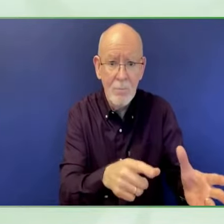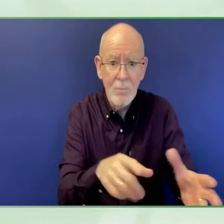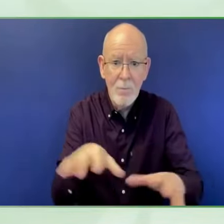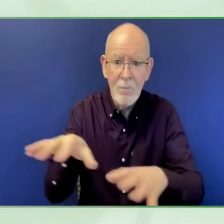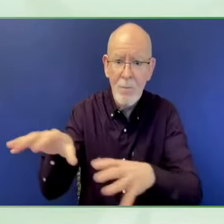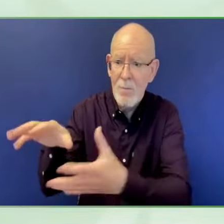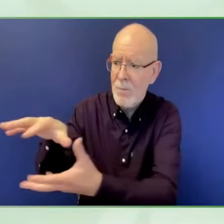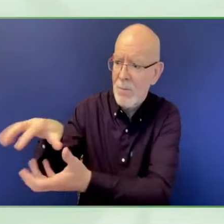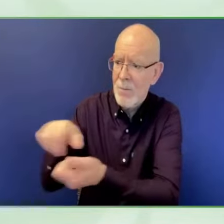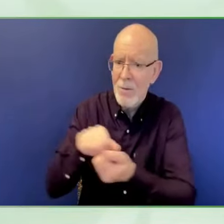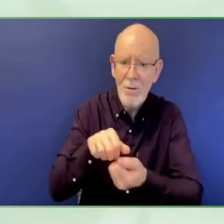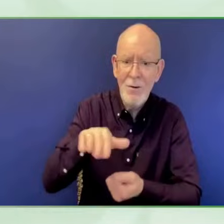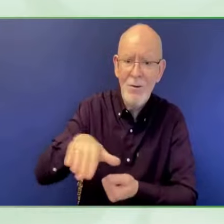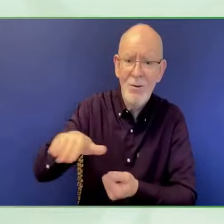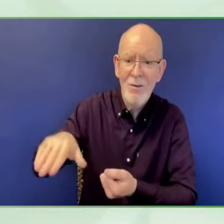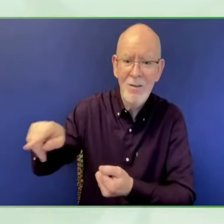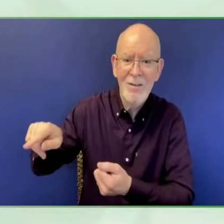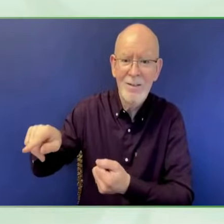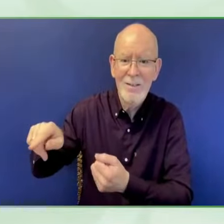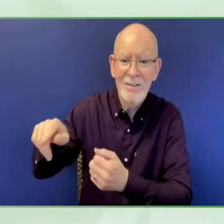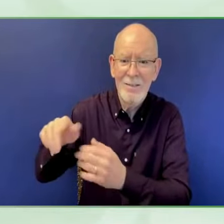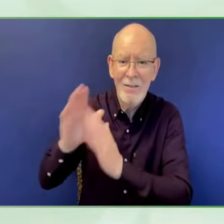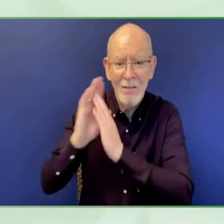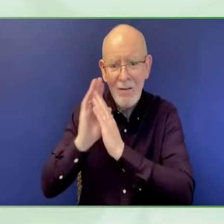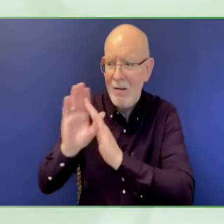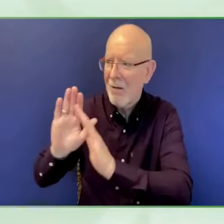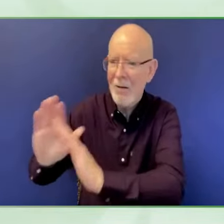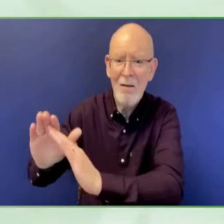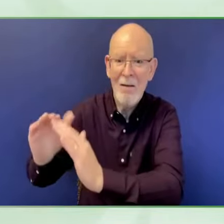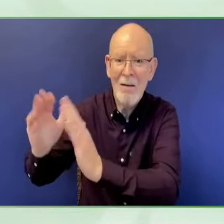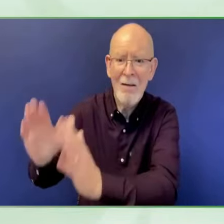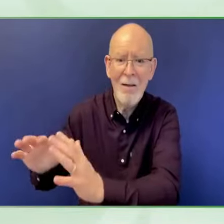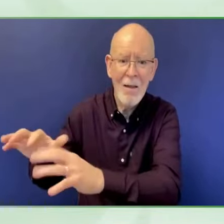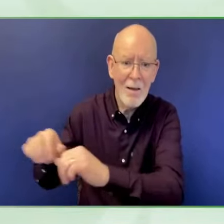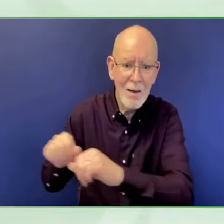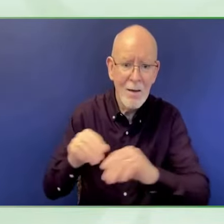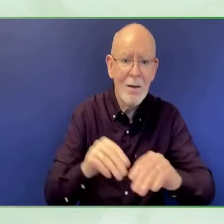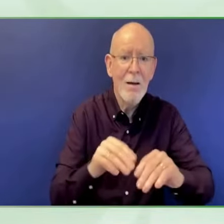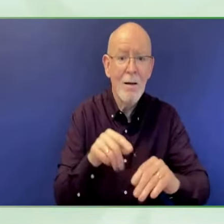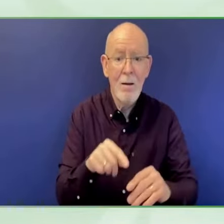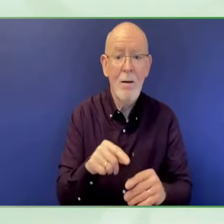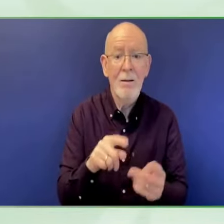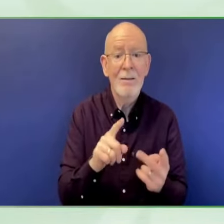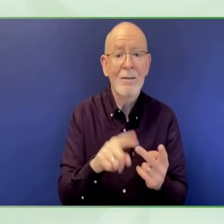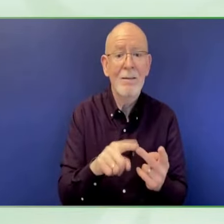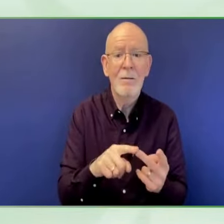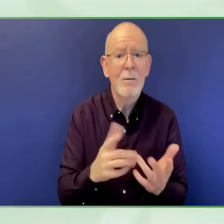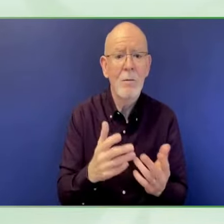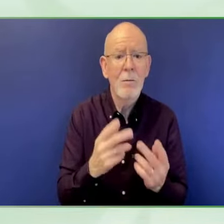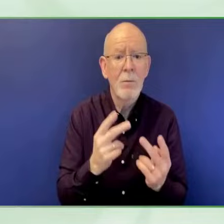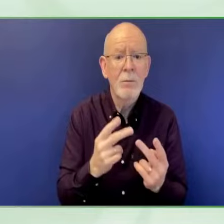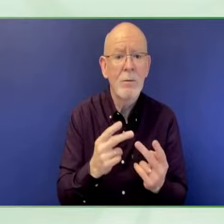mental health and intellectual disabilities move to communities. Secondly there was a need for capacity building of all actors